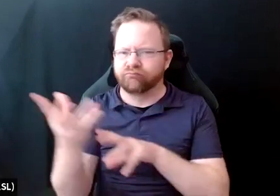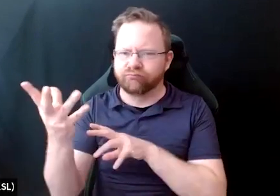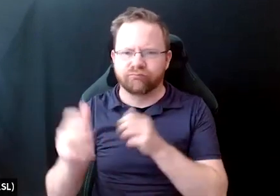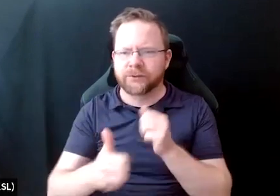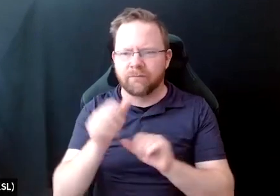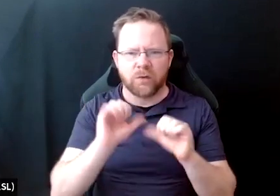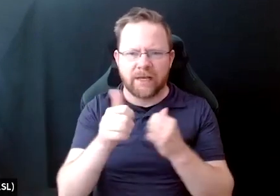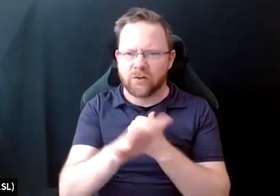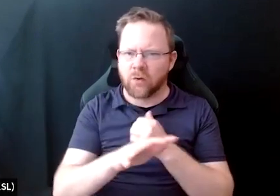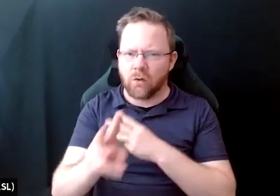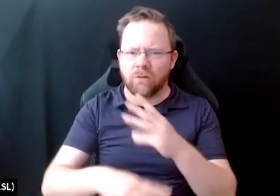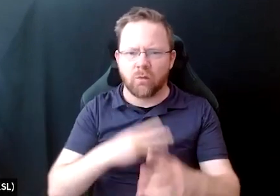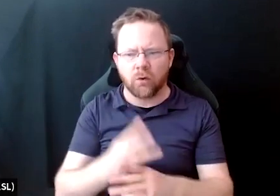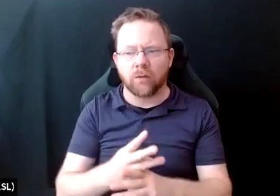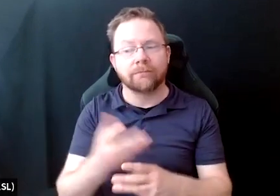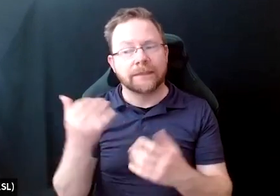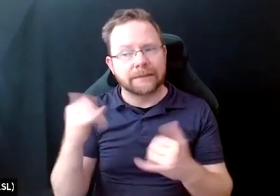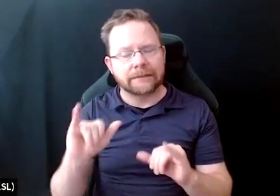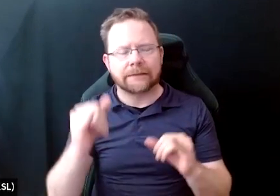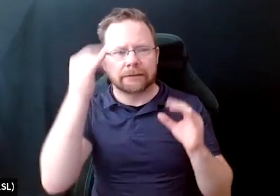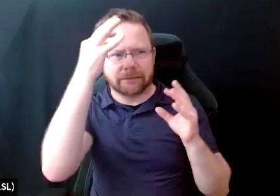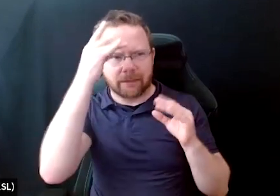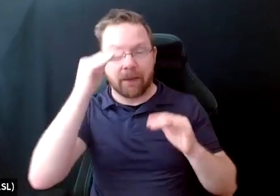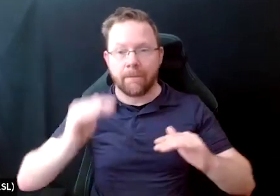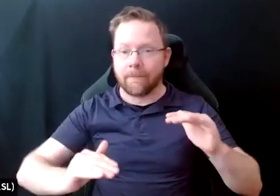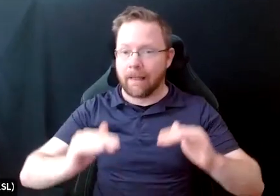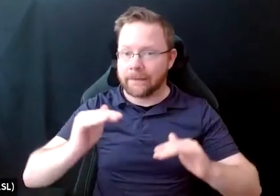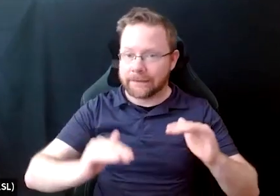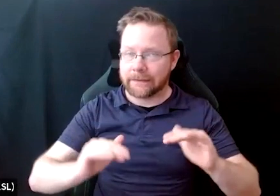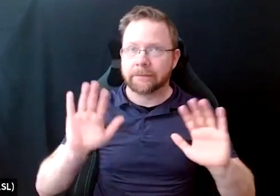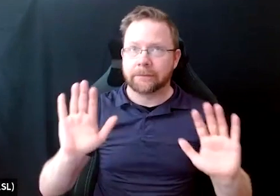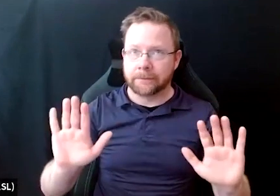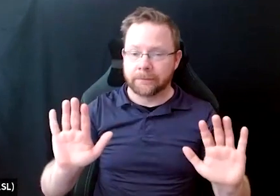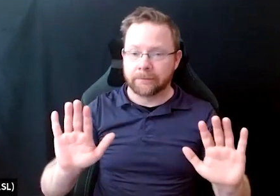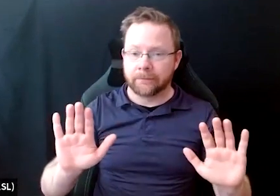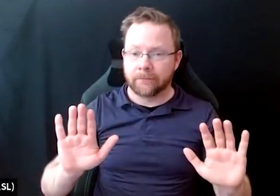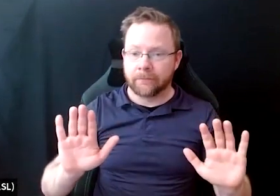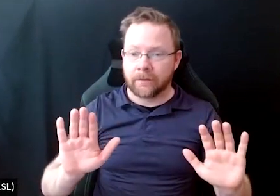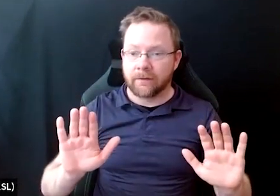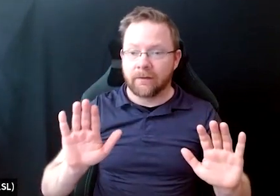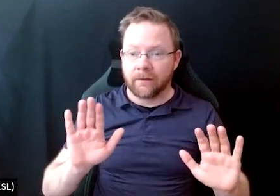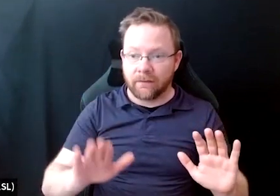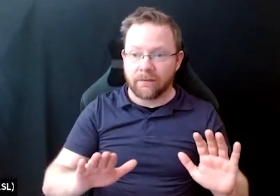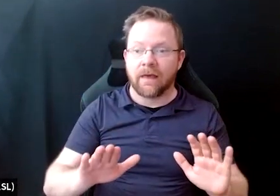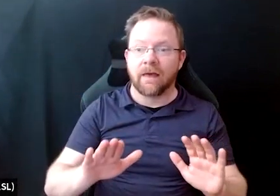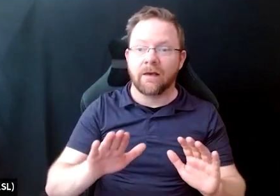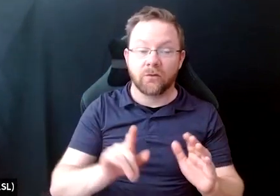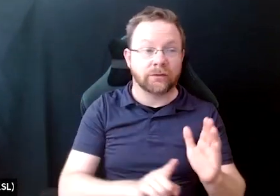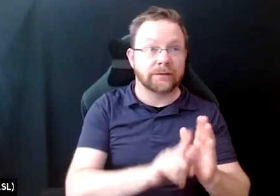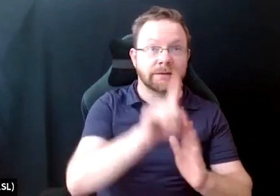but there are considerations about balancing the load of spacecraft during take-off and landing.